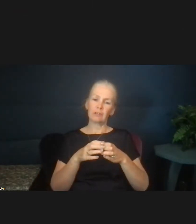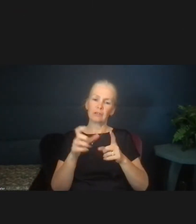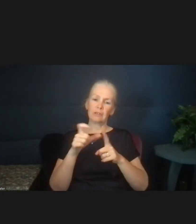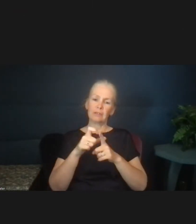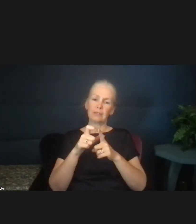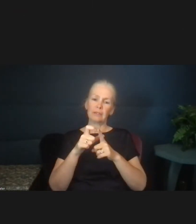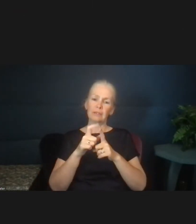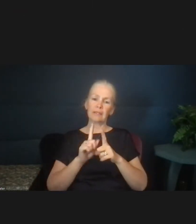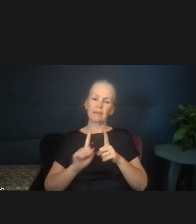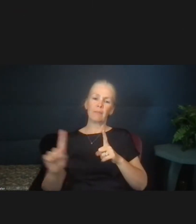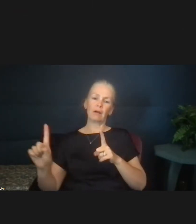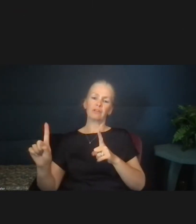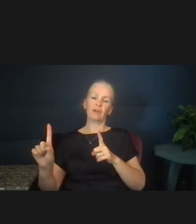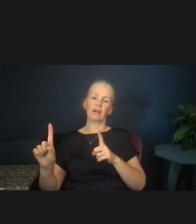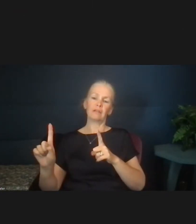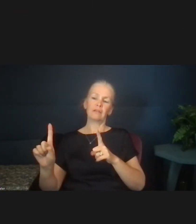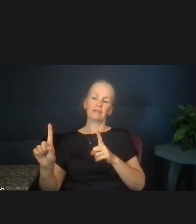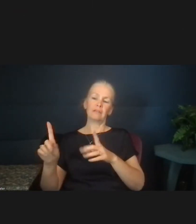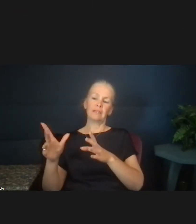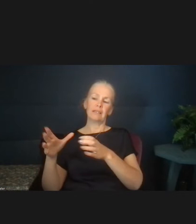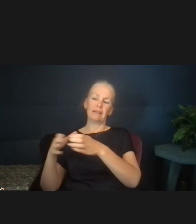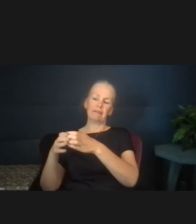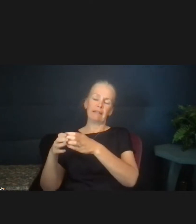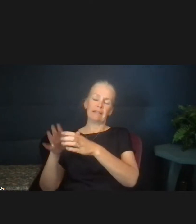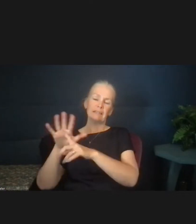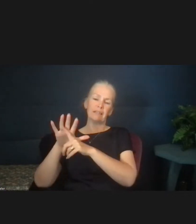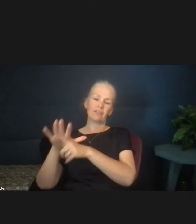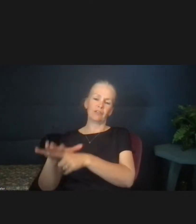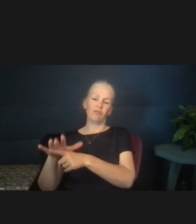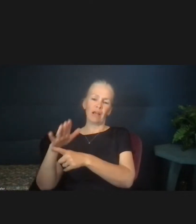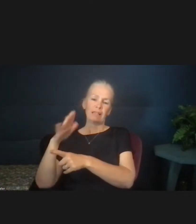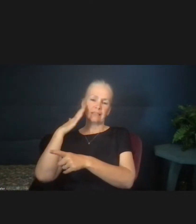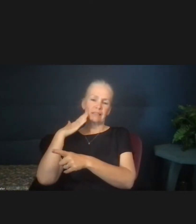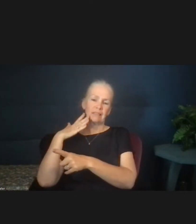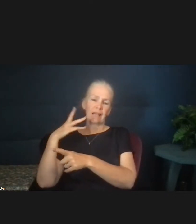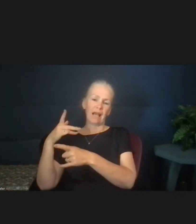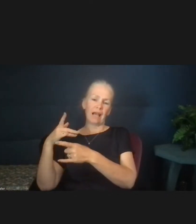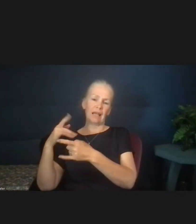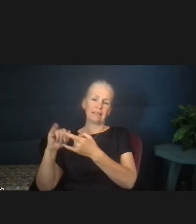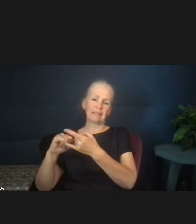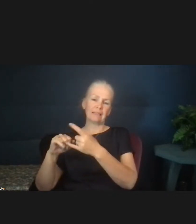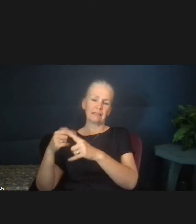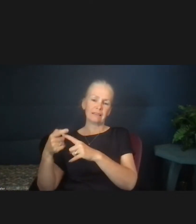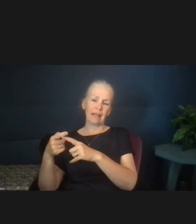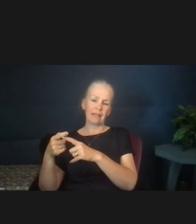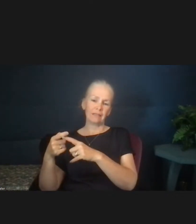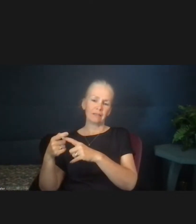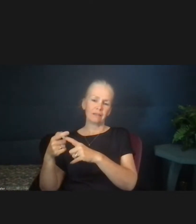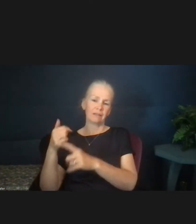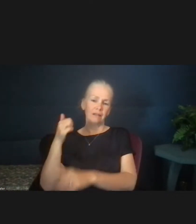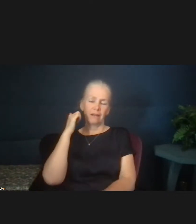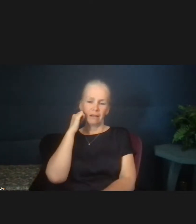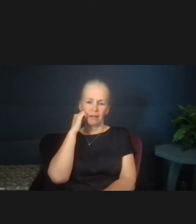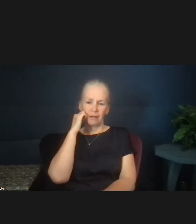the Intersection of Race and Sex: a Black Feminist Critique of Anti-discrimination Doctrine